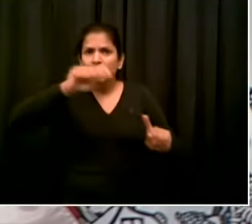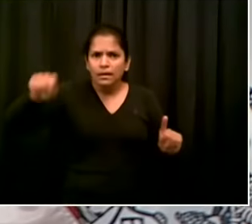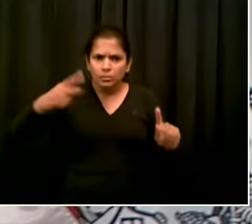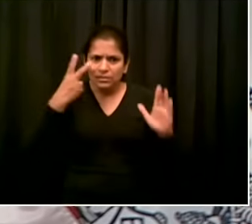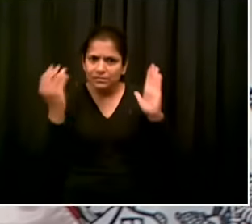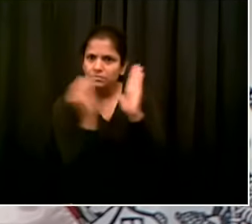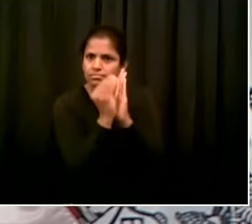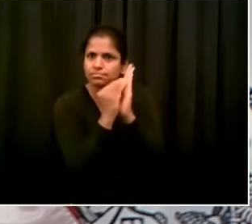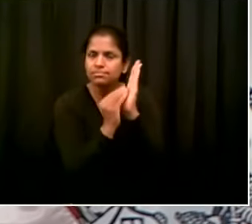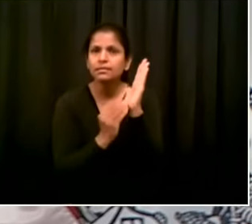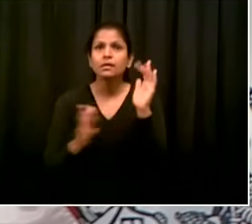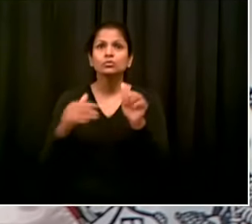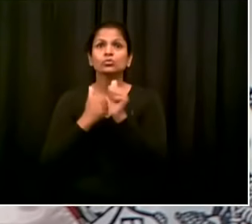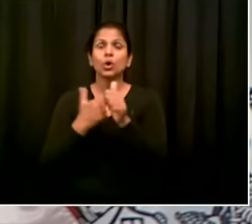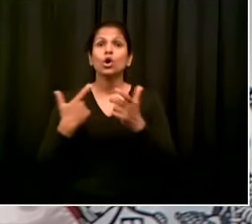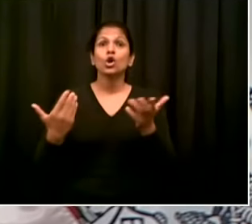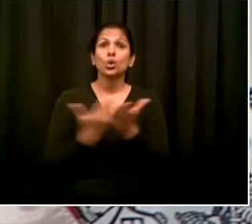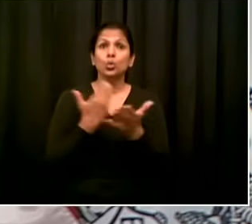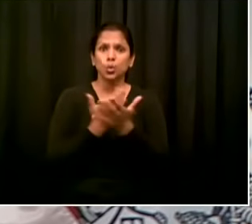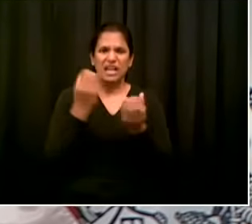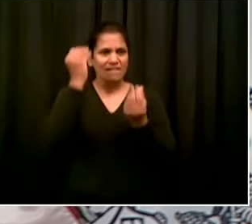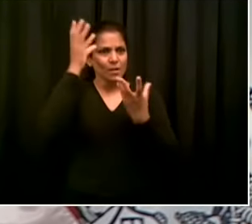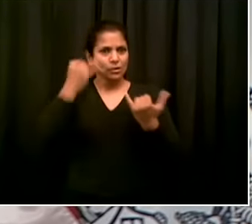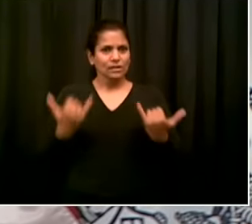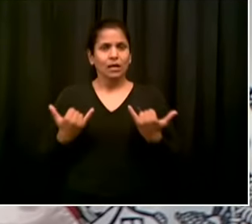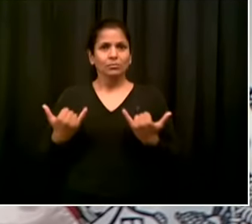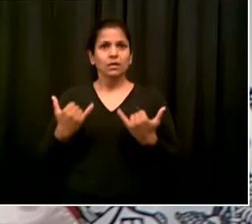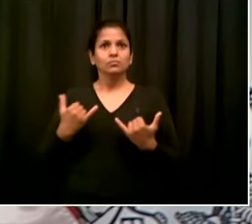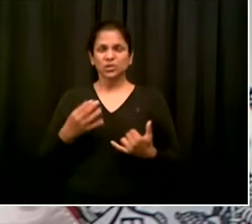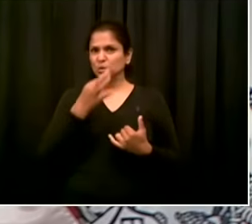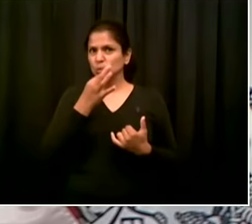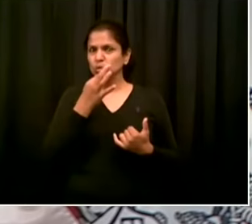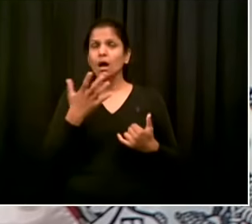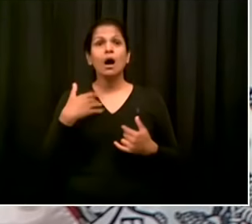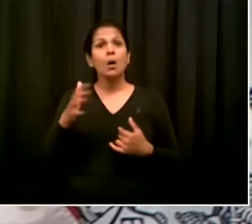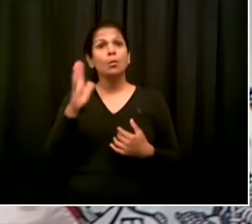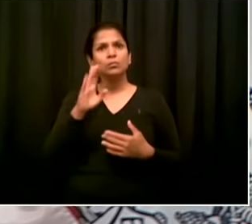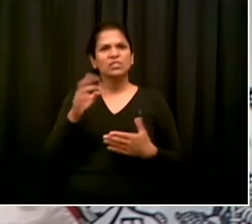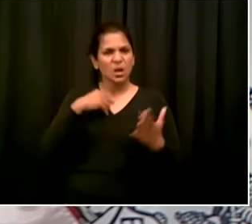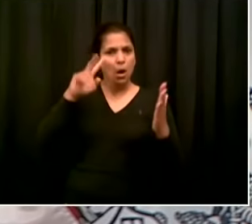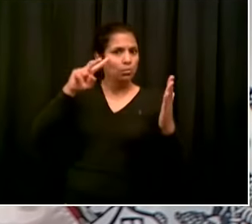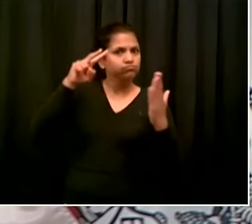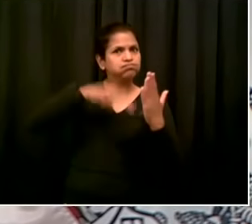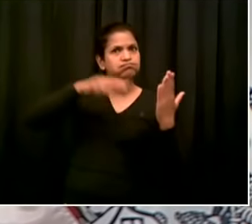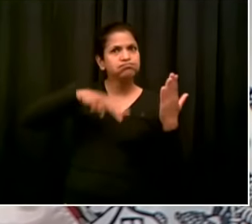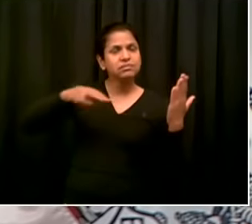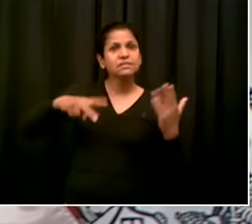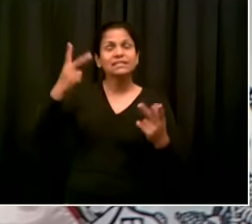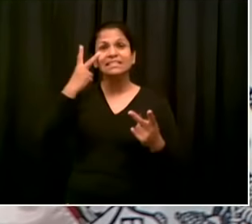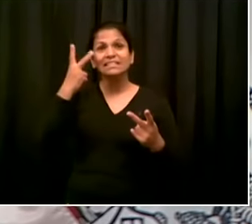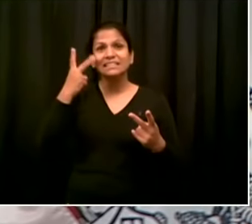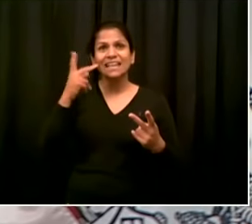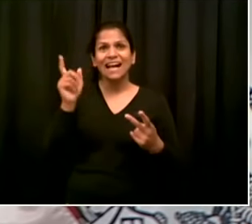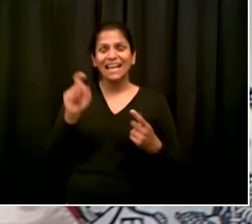ADDITIONAL RESTRICTIONS AND THE ADDITIONAL MEASURES, WHAT WOULD THOSE BE AND WHAT WOULD THE TRIGGER BE FOR THEM.